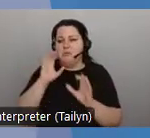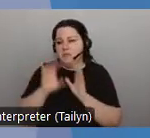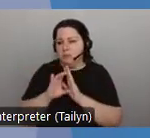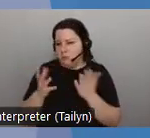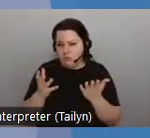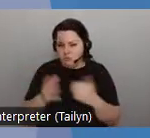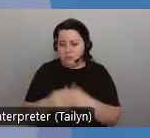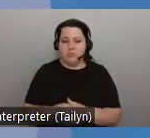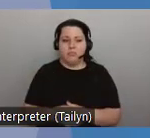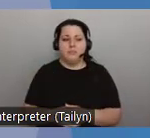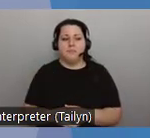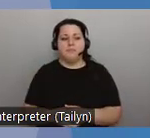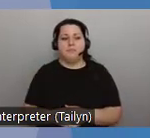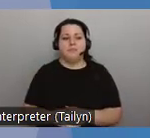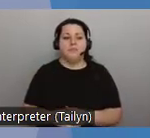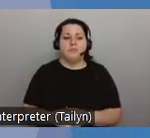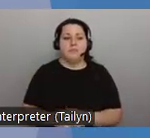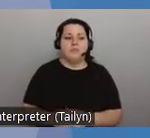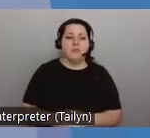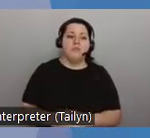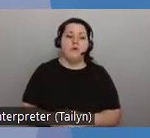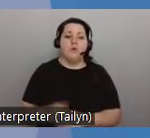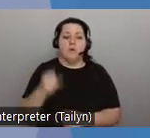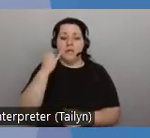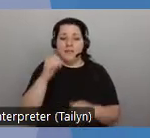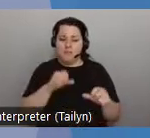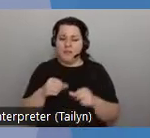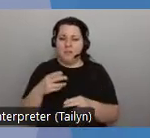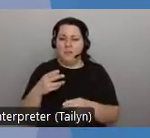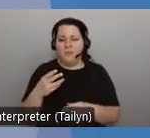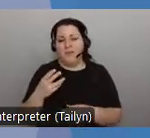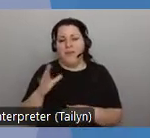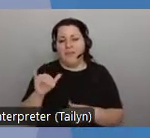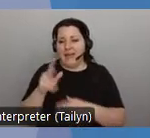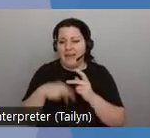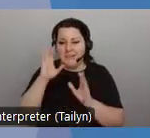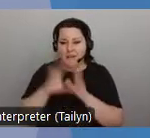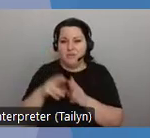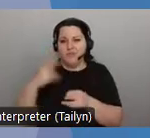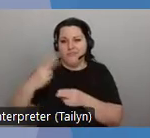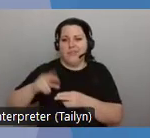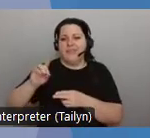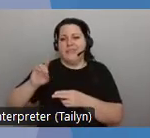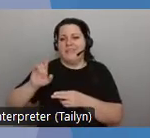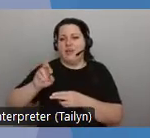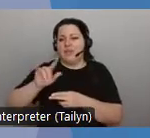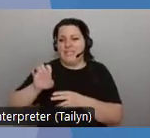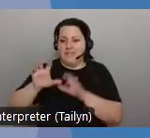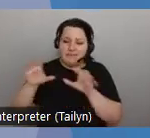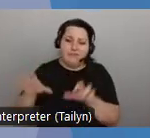anything else to the conversation then retreated as a decorative image. So if possible we want to mark those